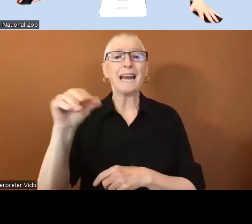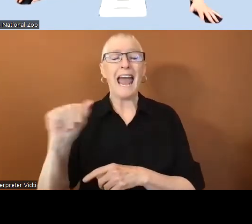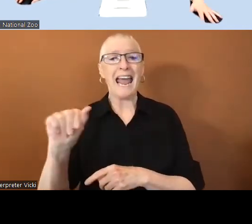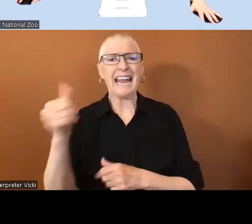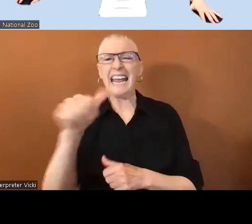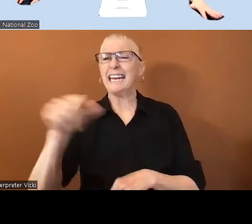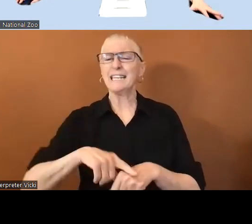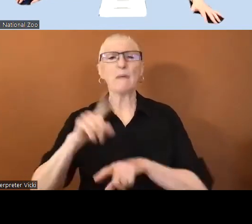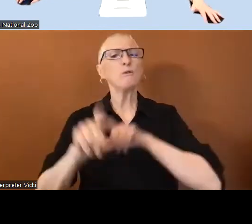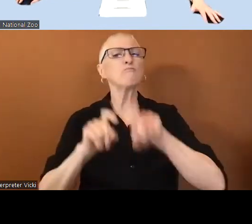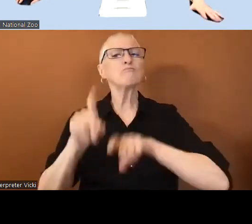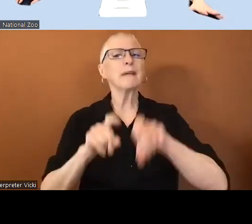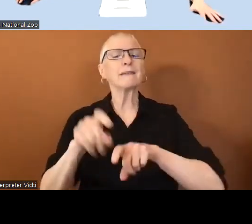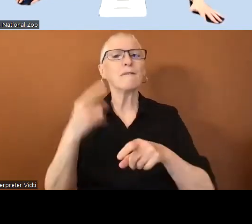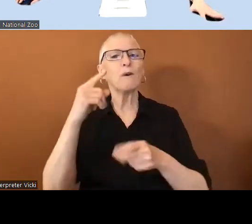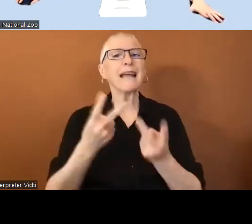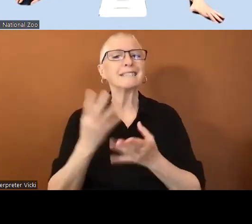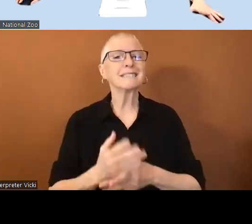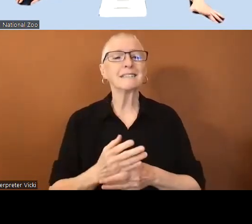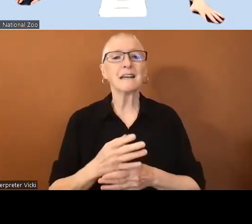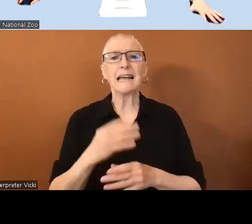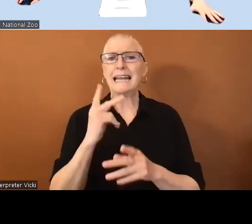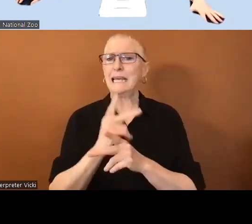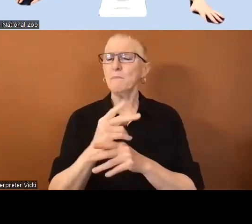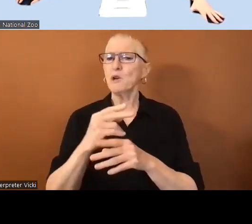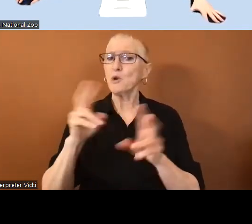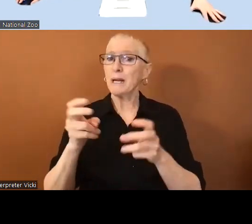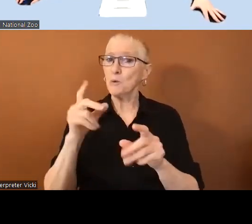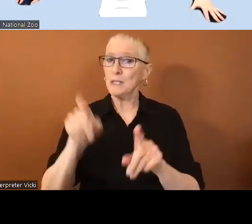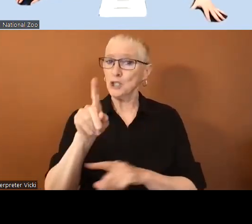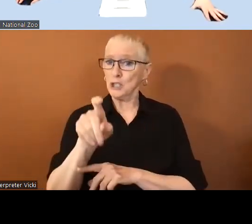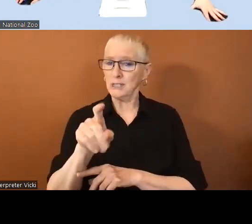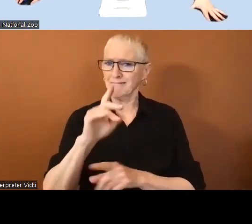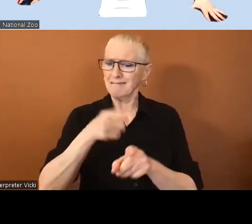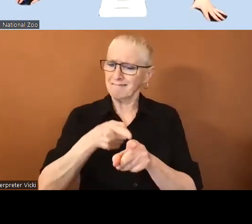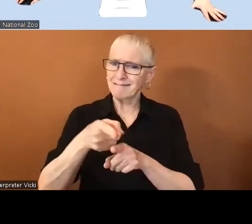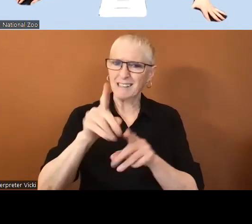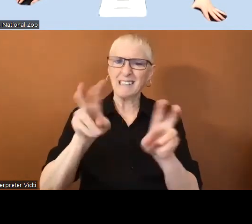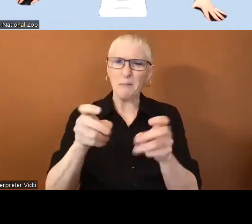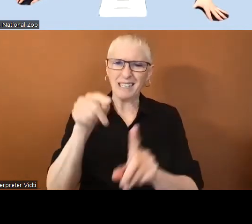our guests. Try to keep your questions on topic. You can check under the "my questions" column